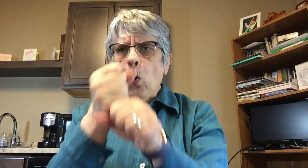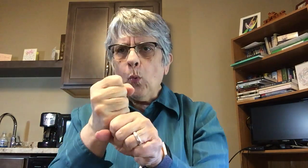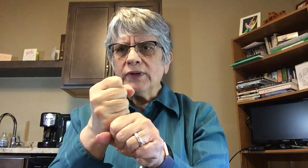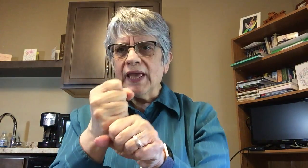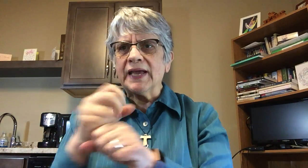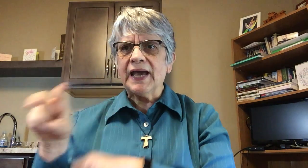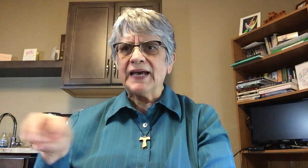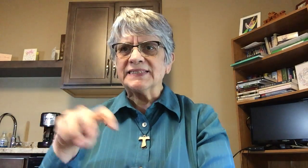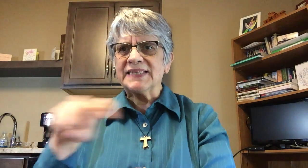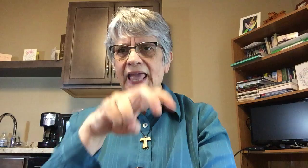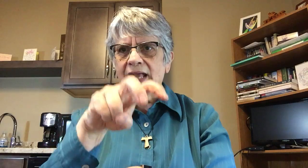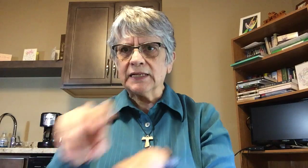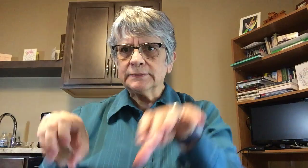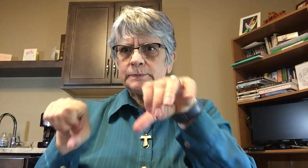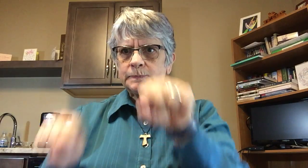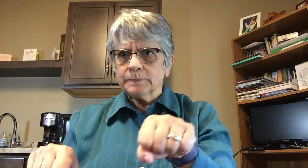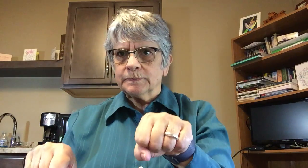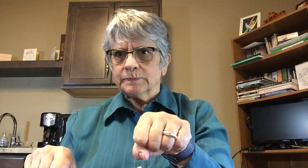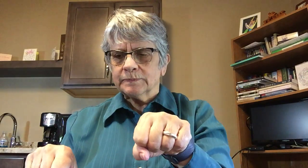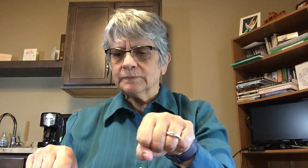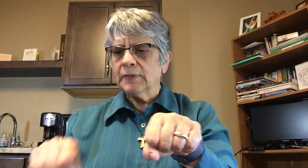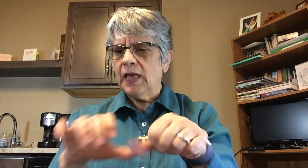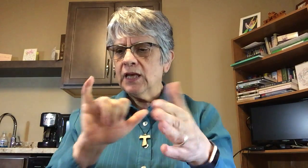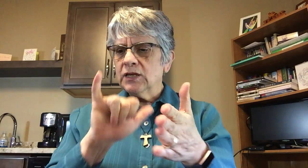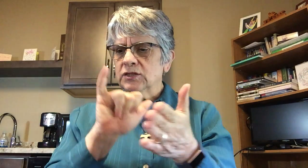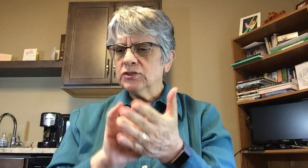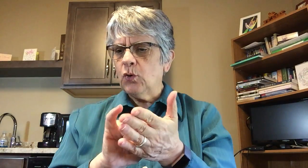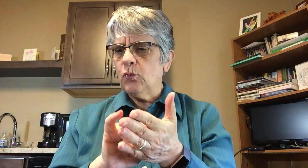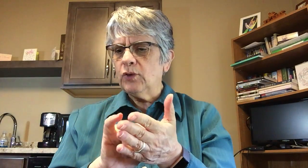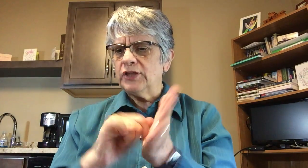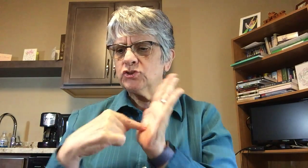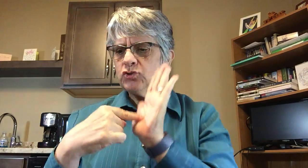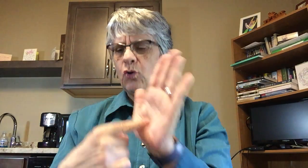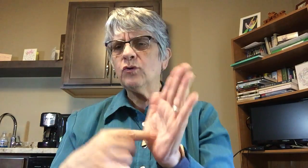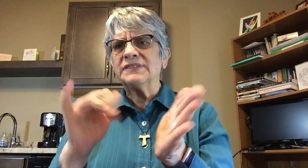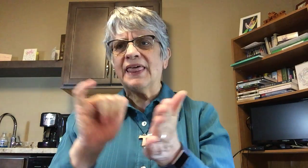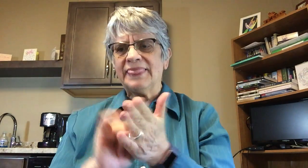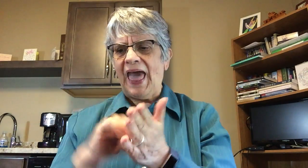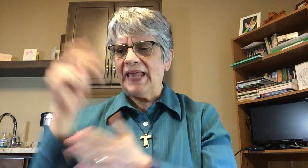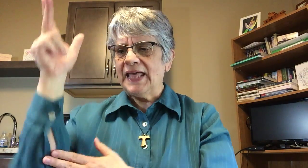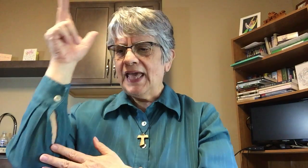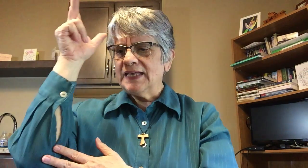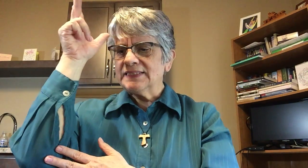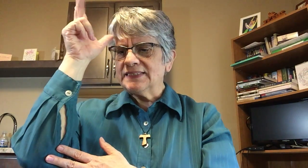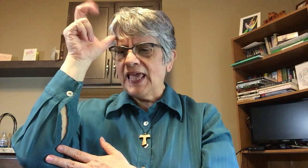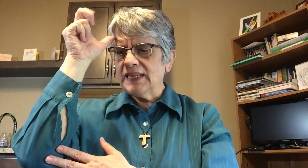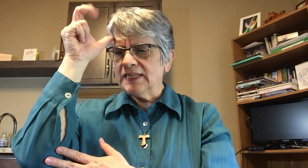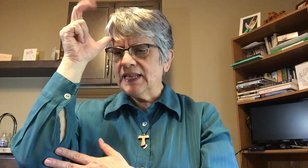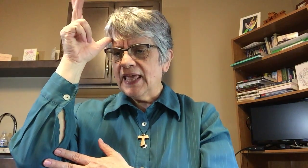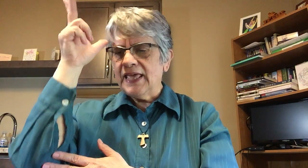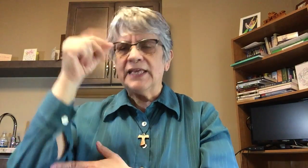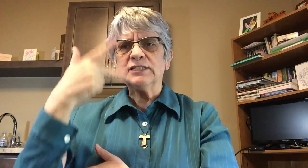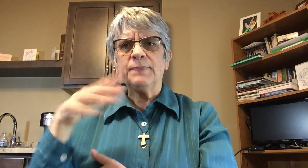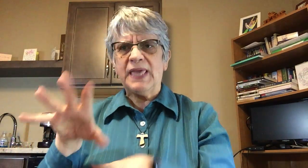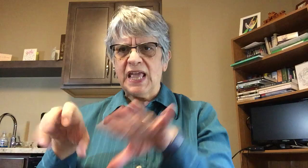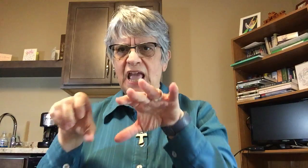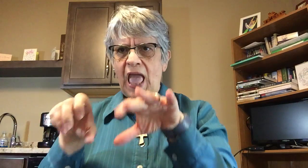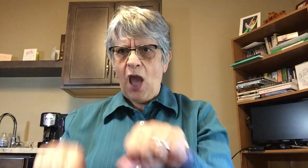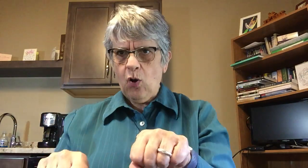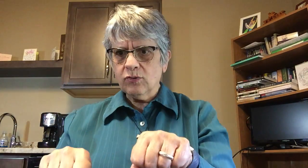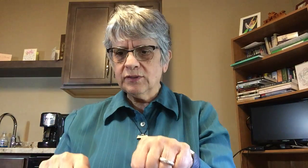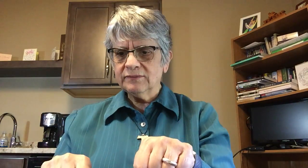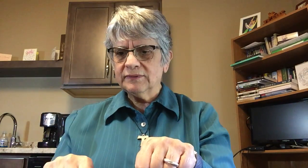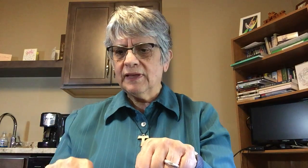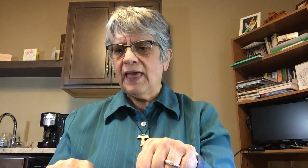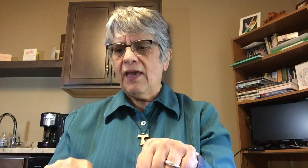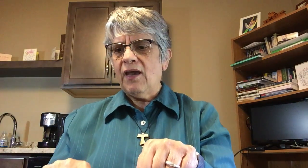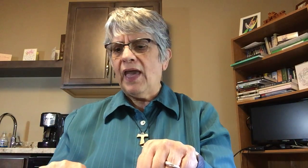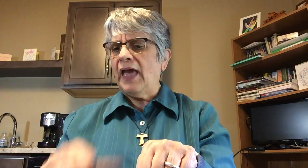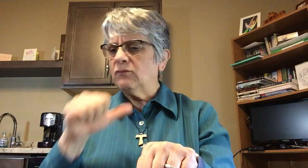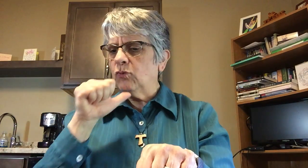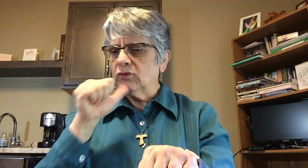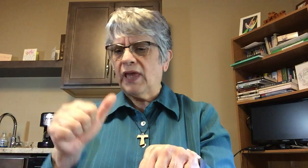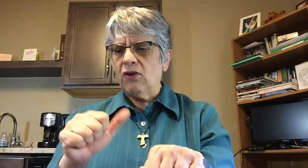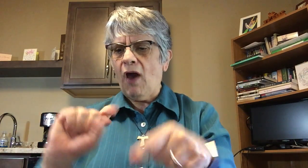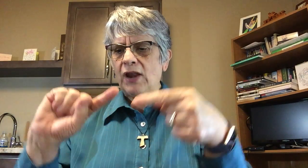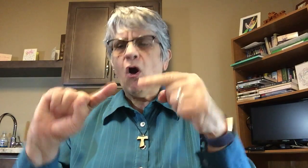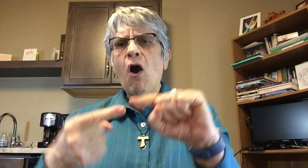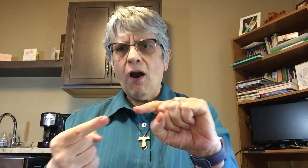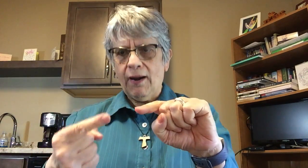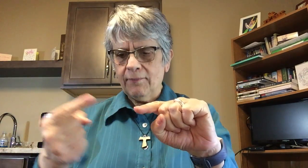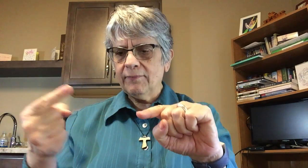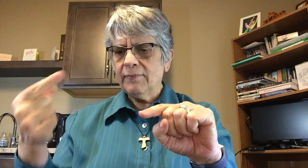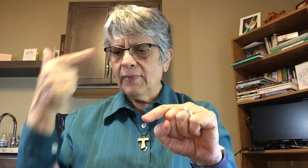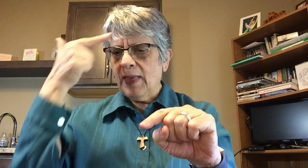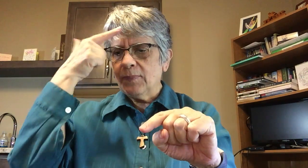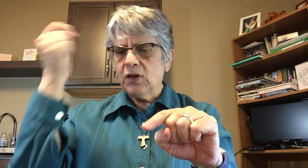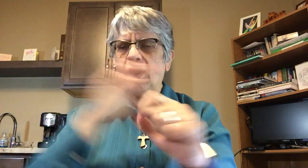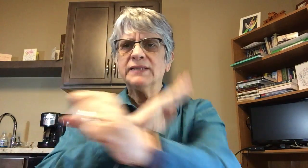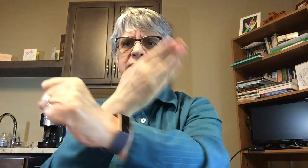holding a snake. So, it shows that Satan is being held and cannot harm [anyone] because